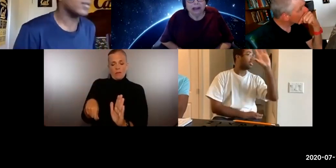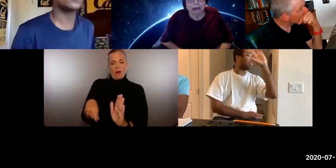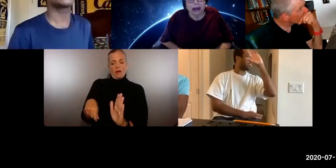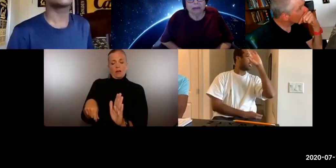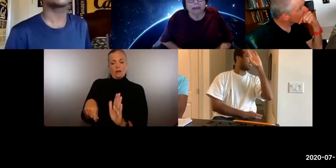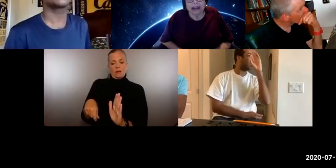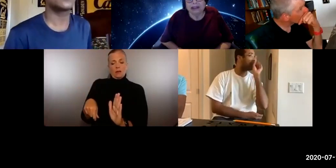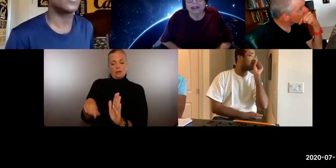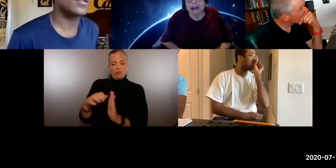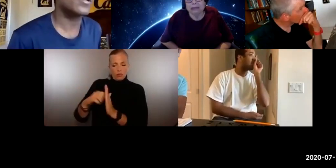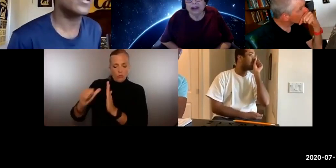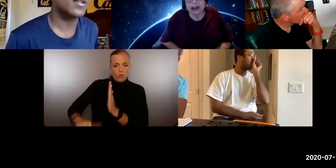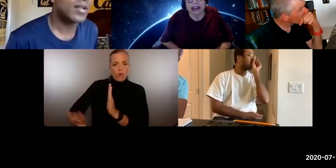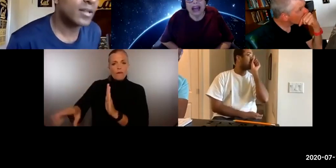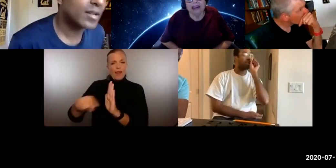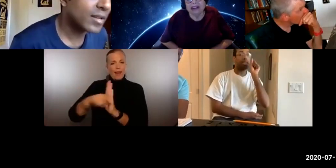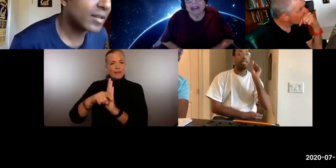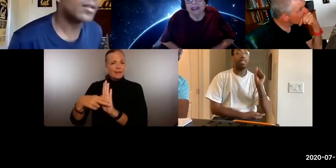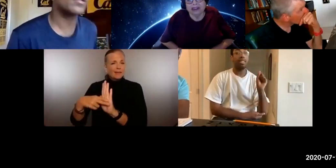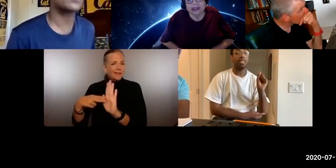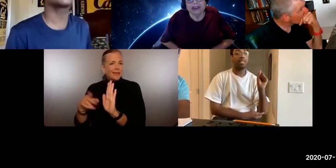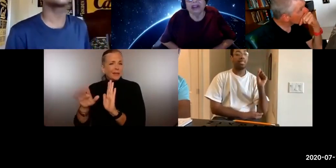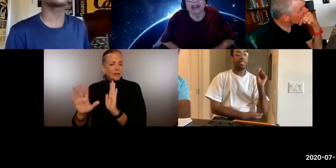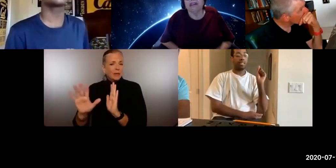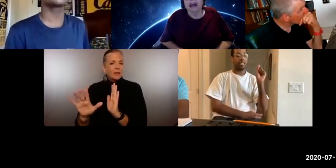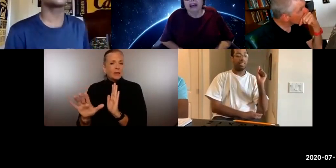to be able to live in communities out of institutions